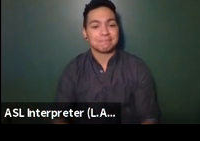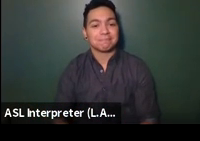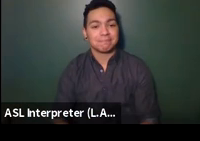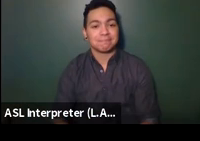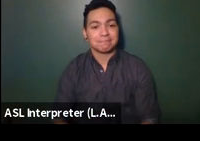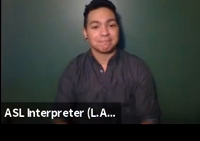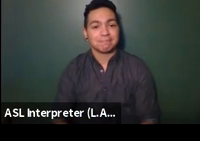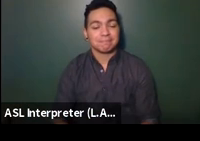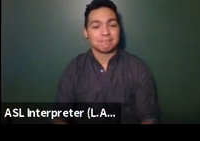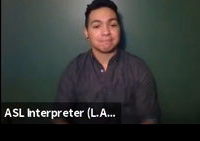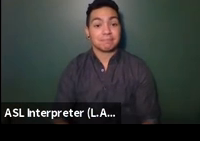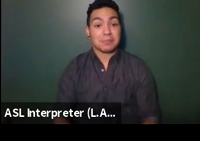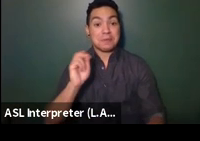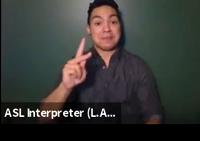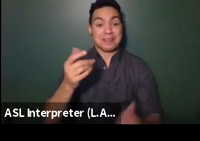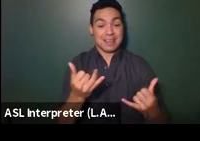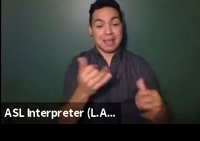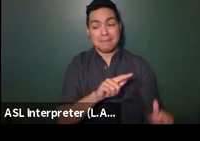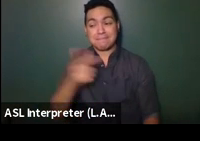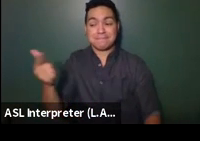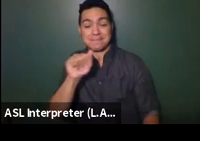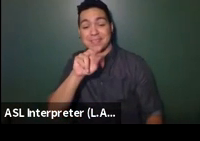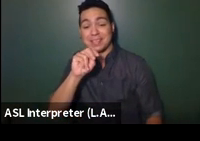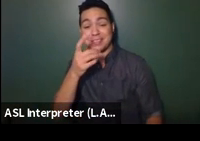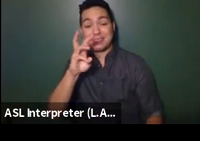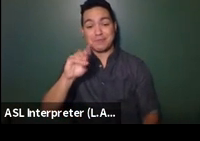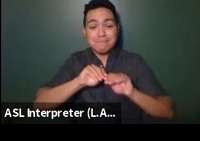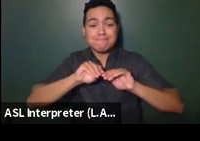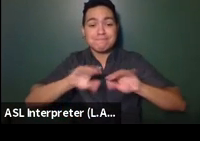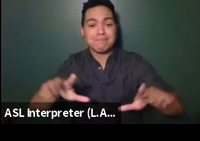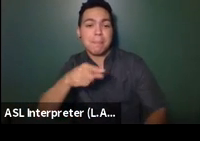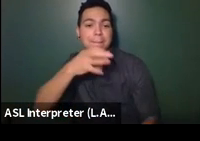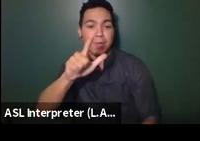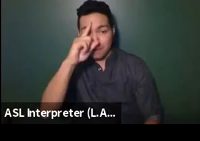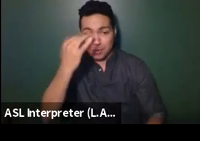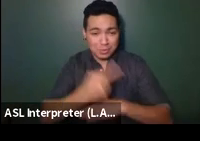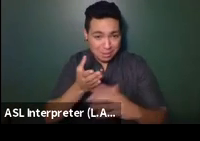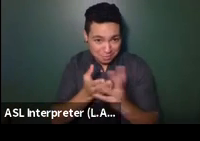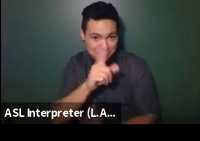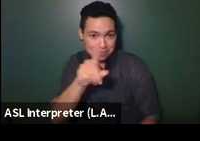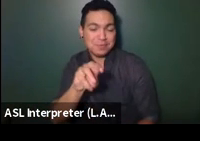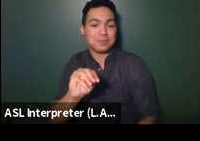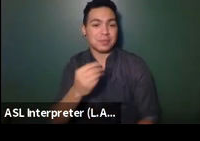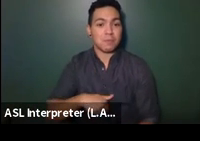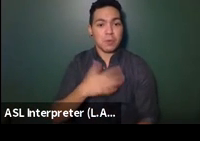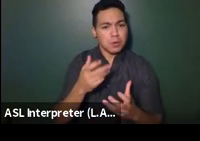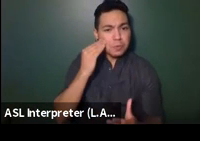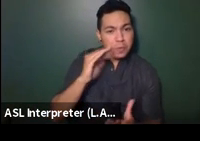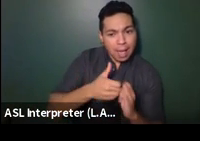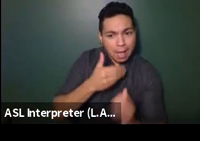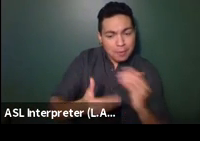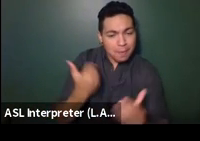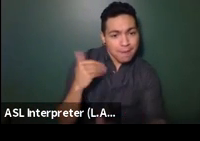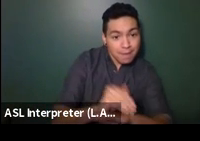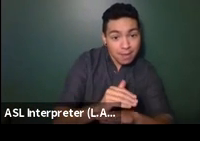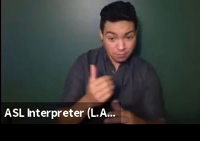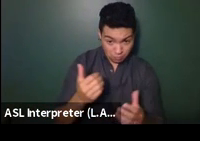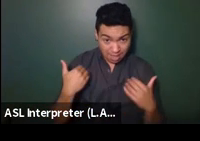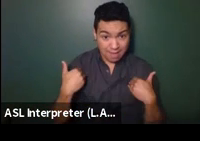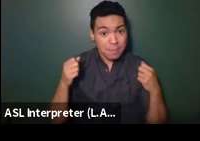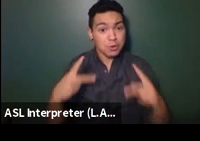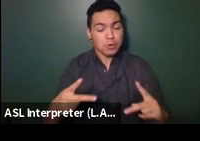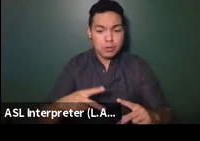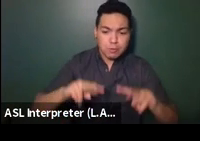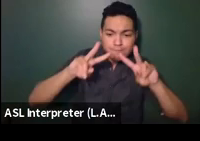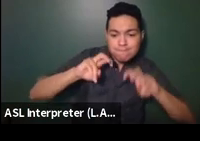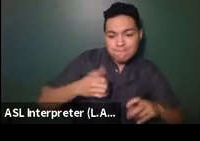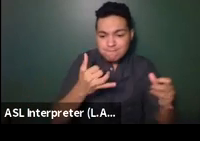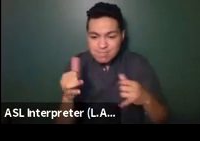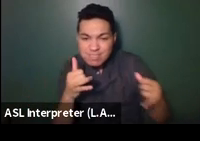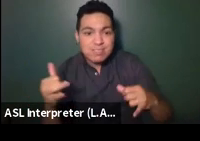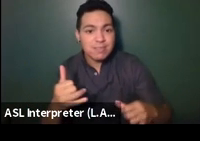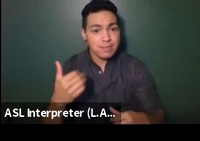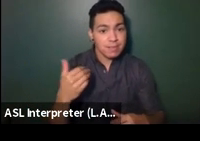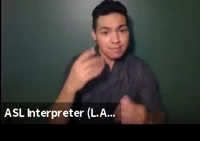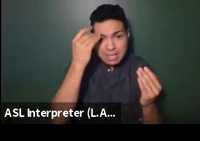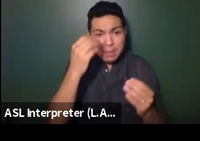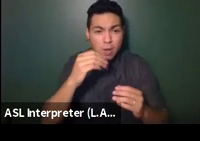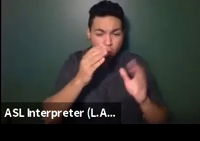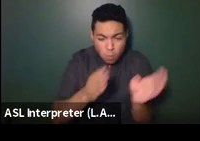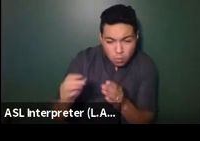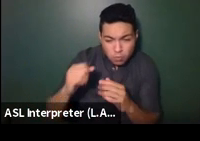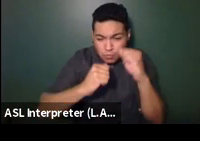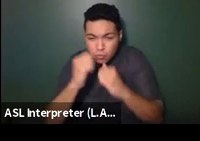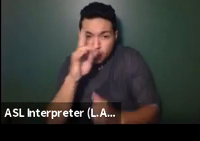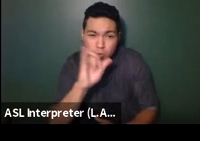ESD 189 - Amy Colburn: Alright. So Andrew is gonna give us a zoom poll for today. So we're really looking at kind of how did it go last night. Were you able to dig in and add content and think about your organizational structure and then what are you most excited to learn today.